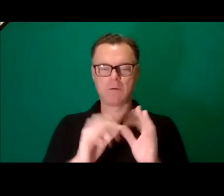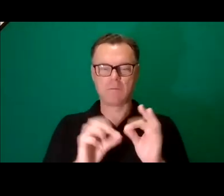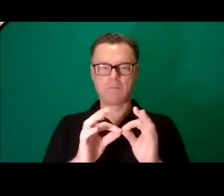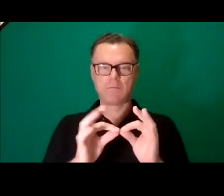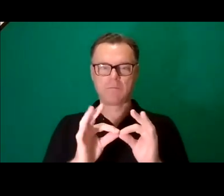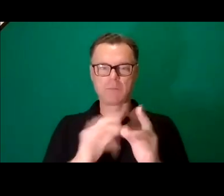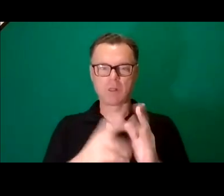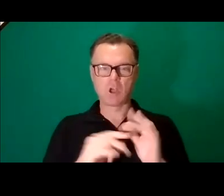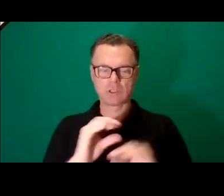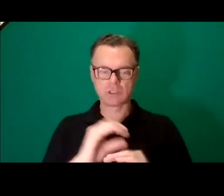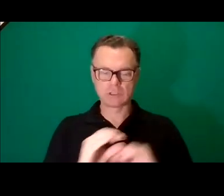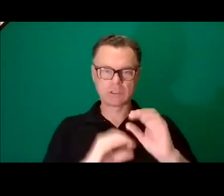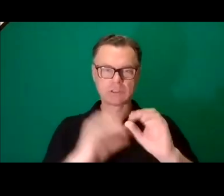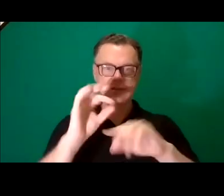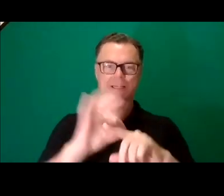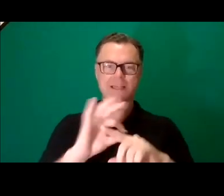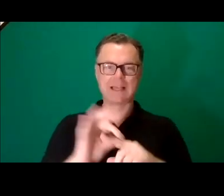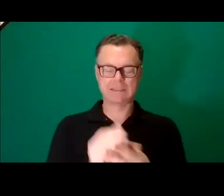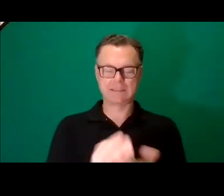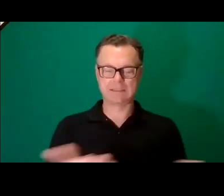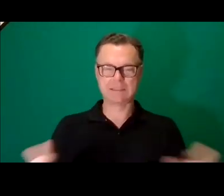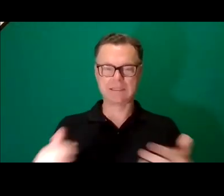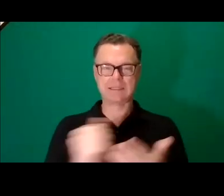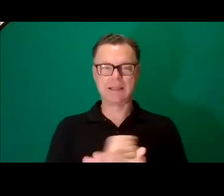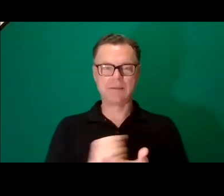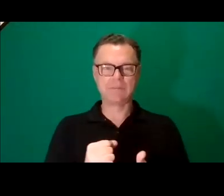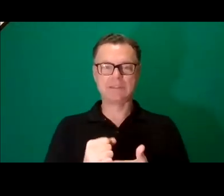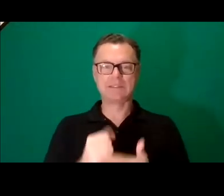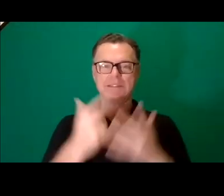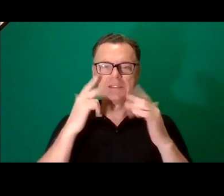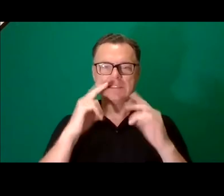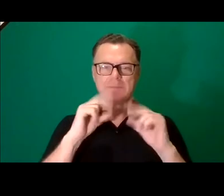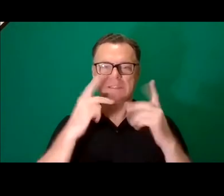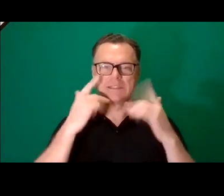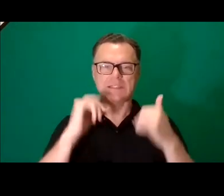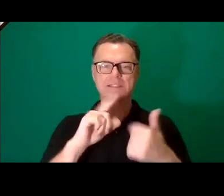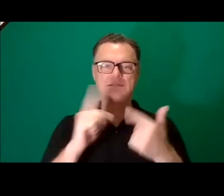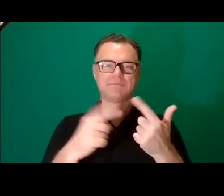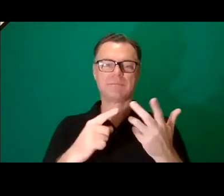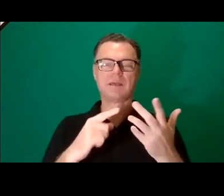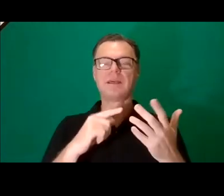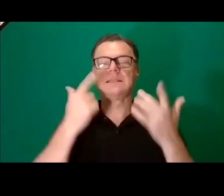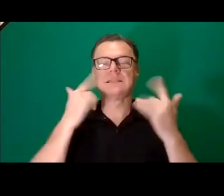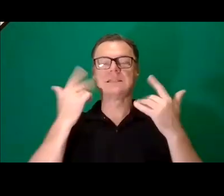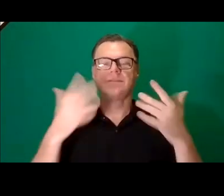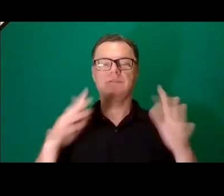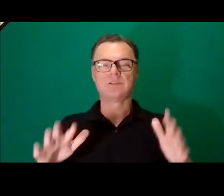colors and numbers and speaking tests and at the end of the day, I did a hearing test